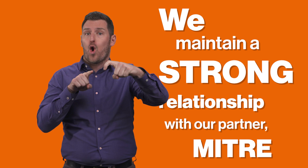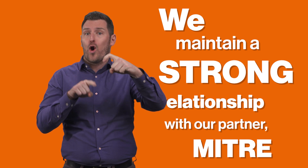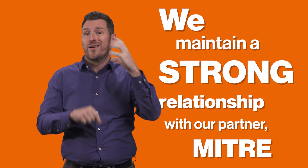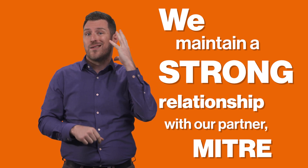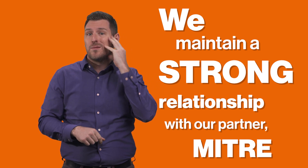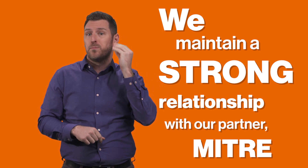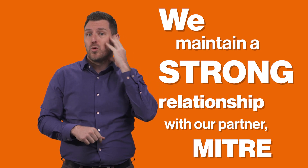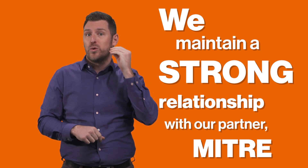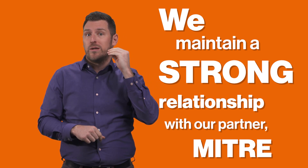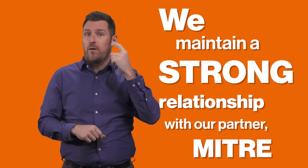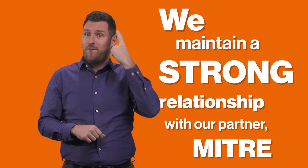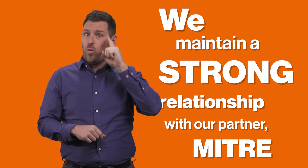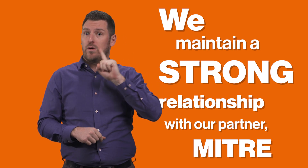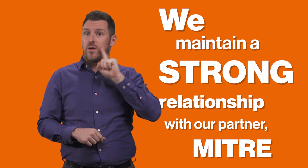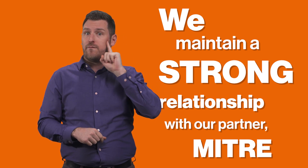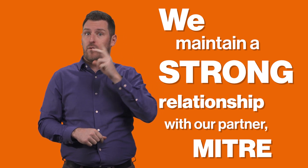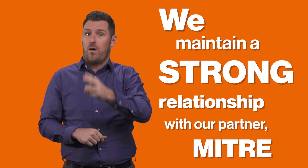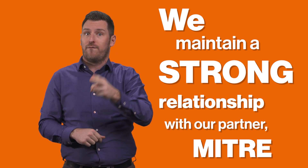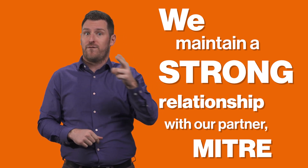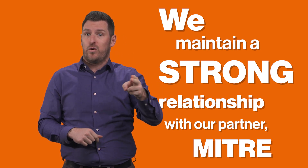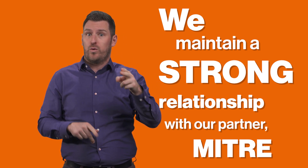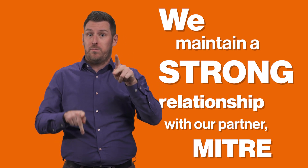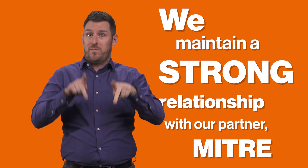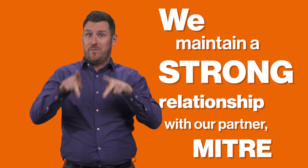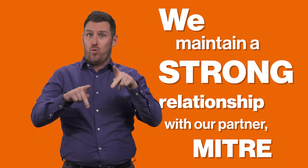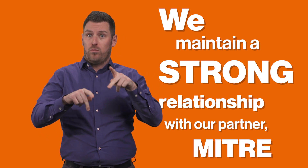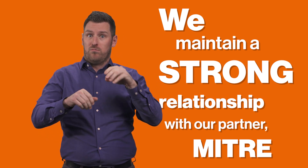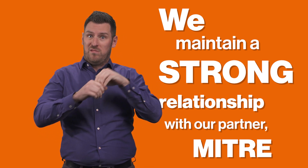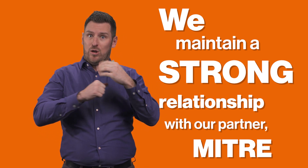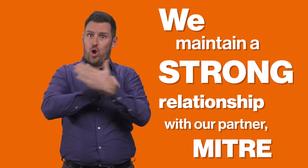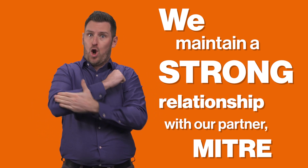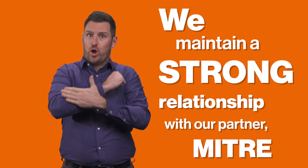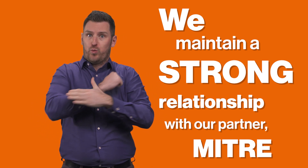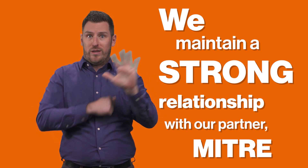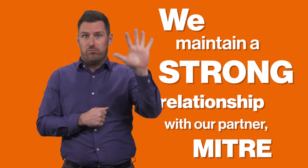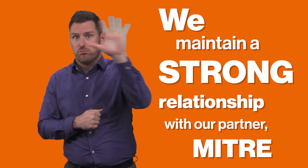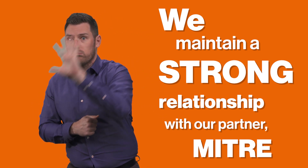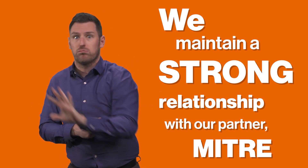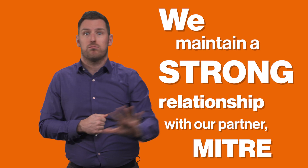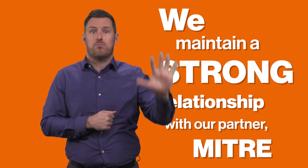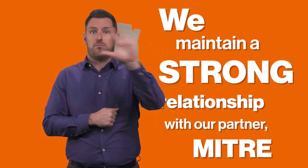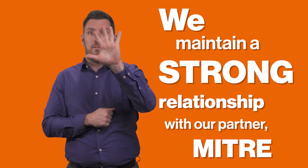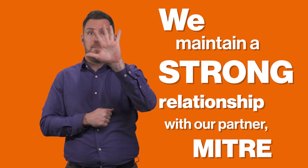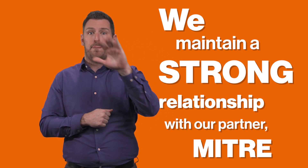to enhance the phone calling experience for deaf and hard-of-hearing people nationwide.